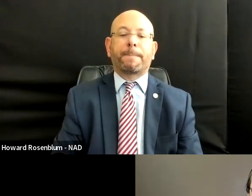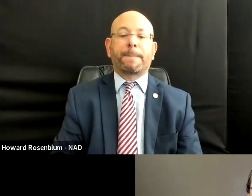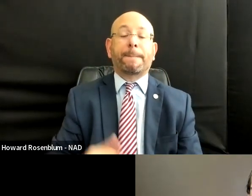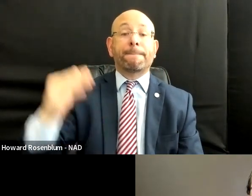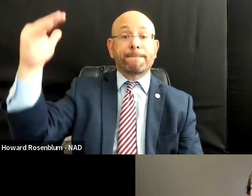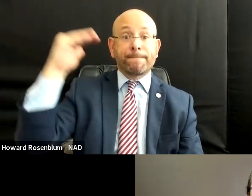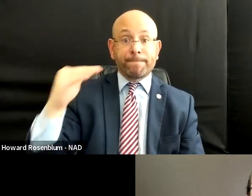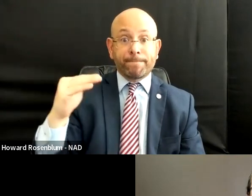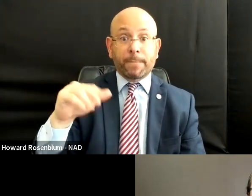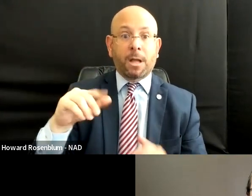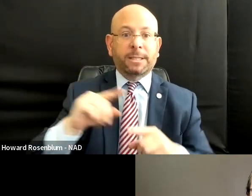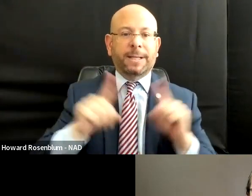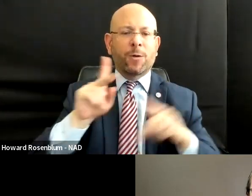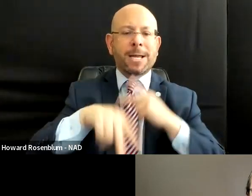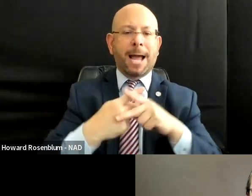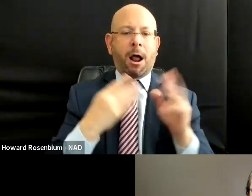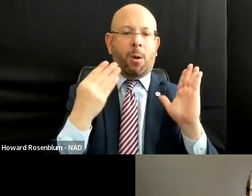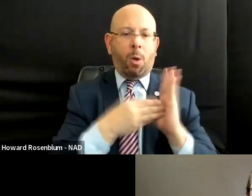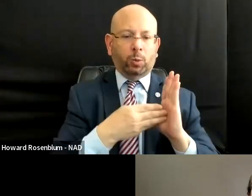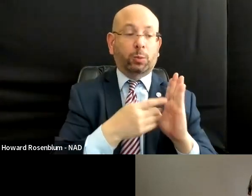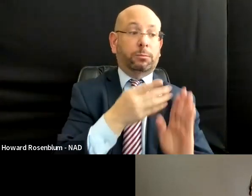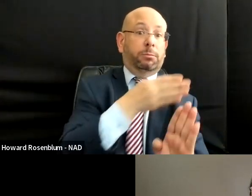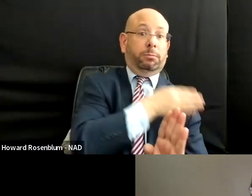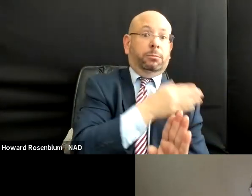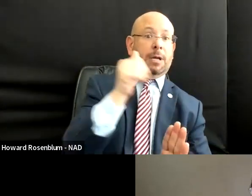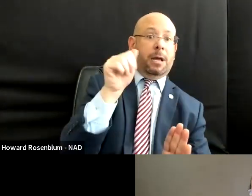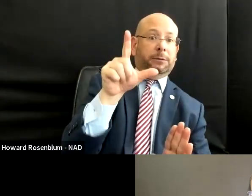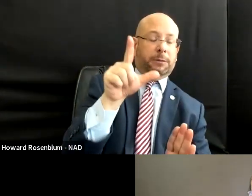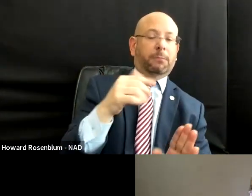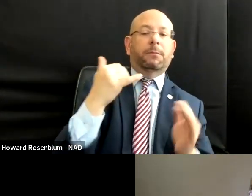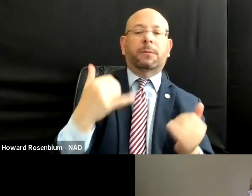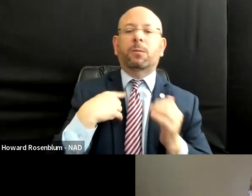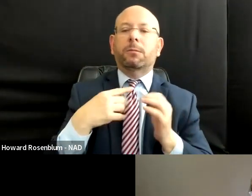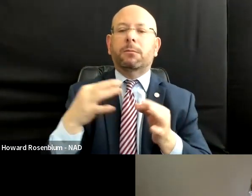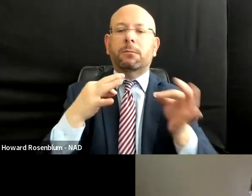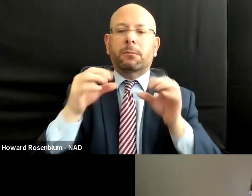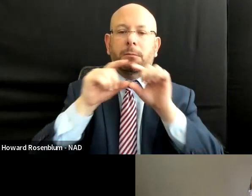to have interpreter access. It should be required by law to show the interpreter on